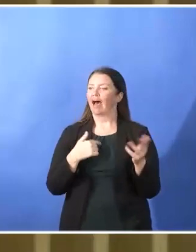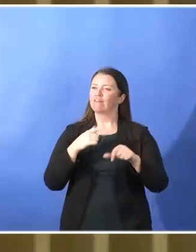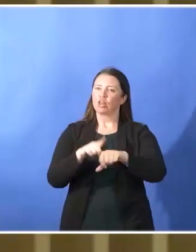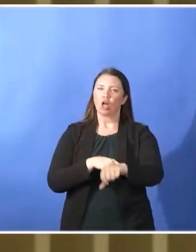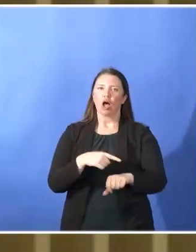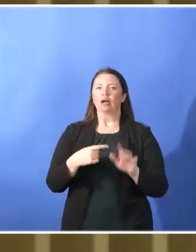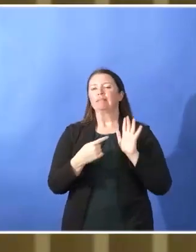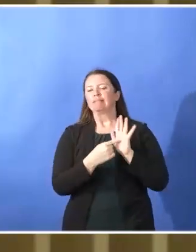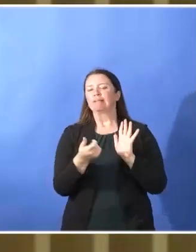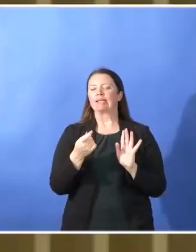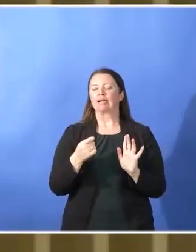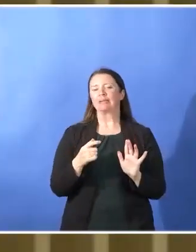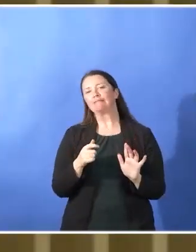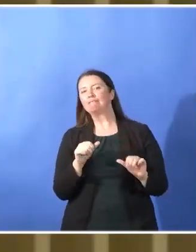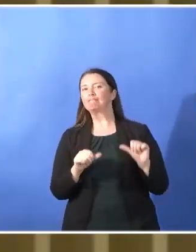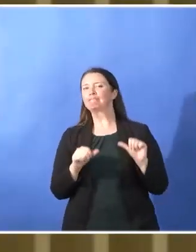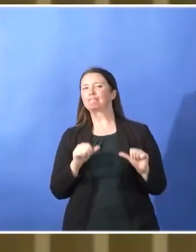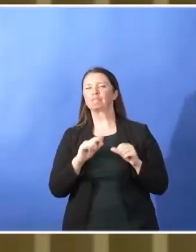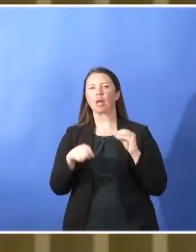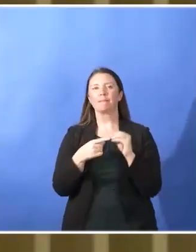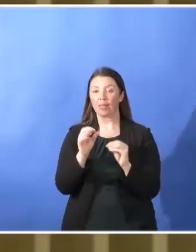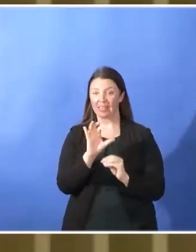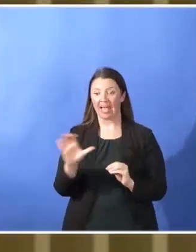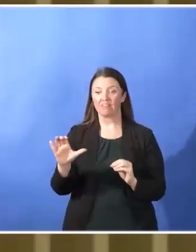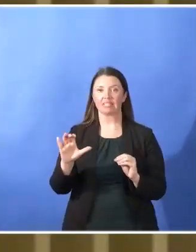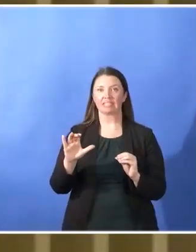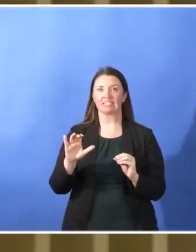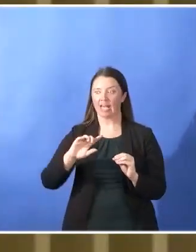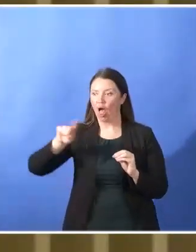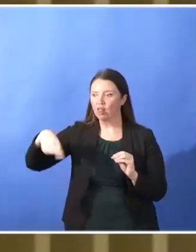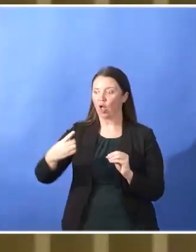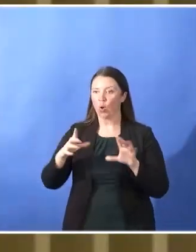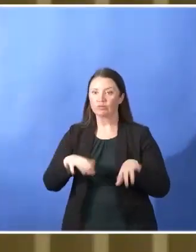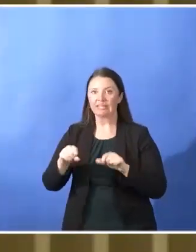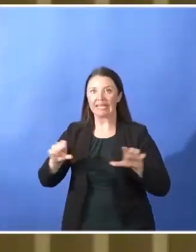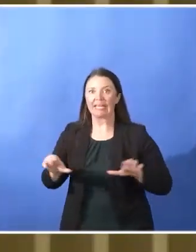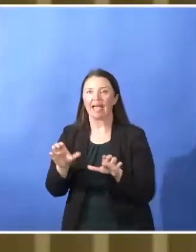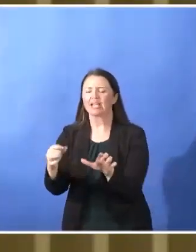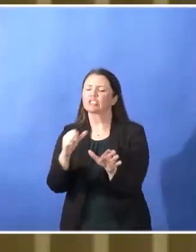ALONE HERE. WE NEED TO MAKE SURE WE ARE